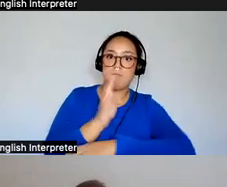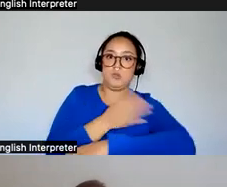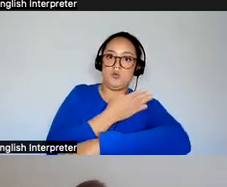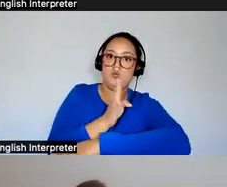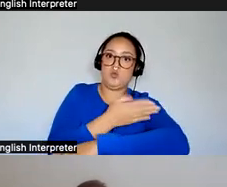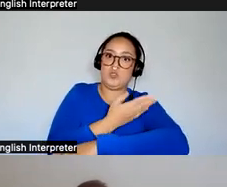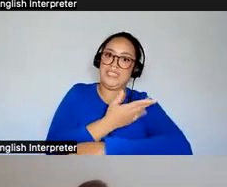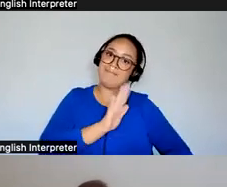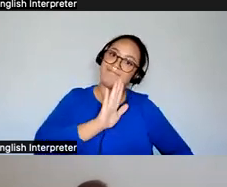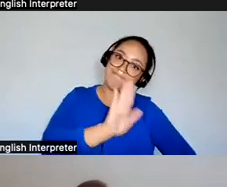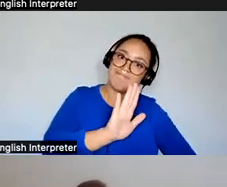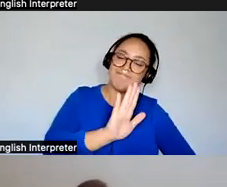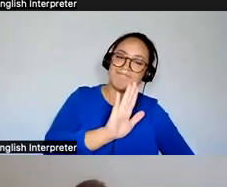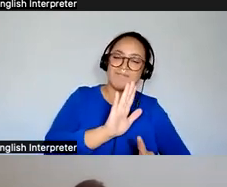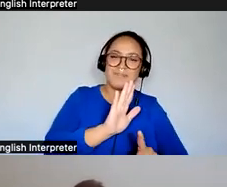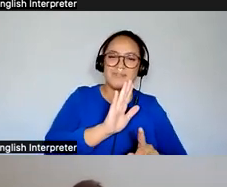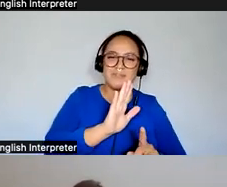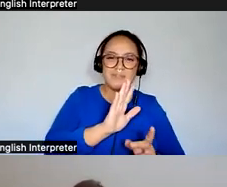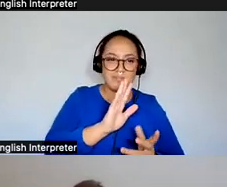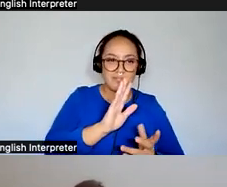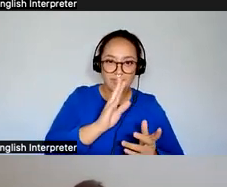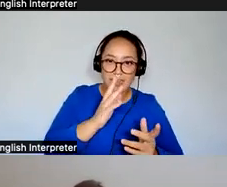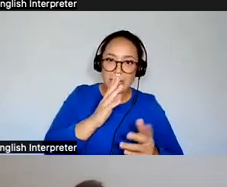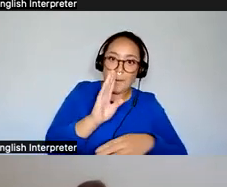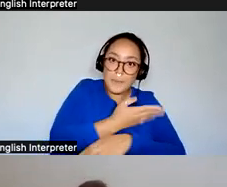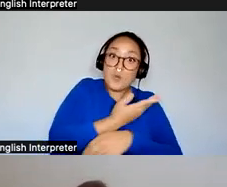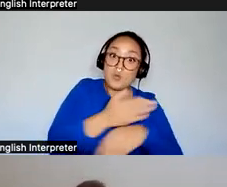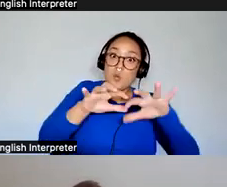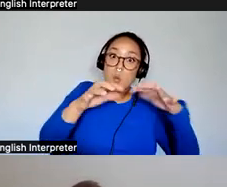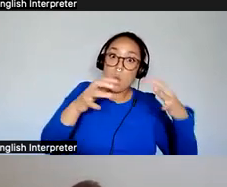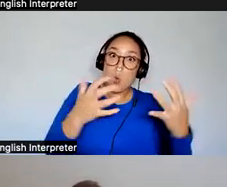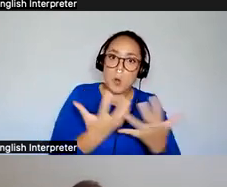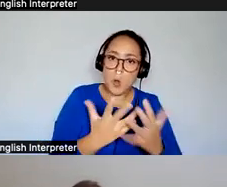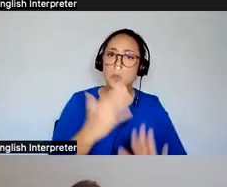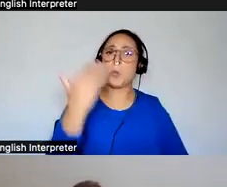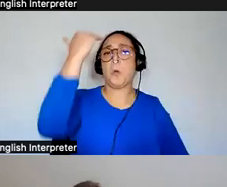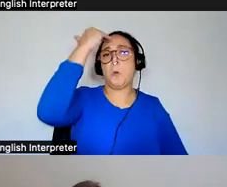something that in a music discipline based application, you would not need to explain